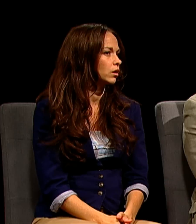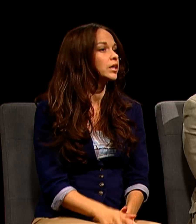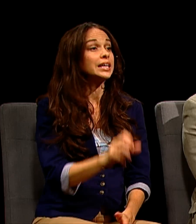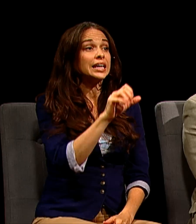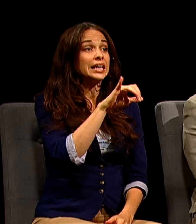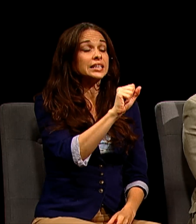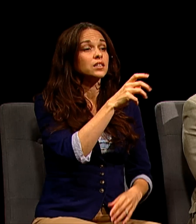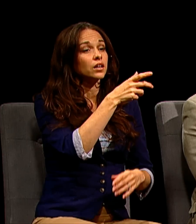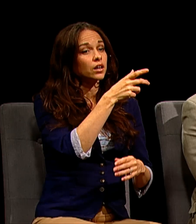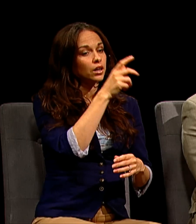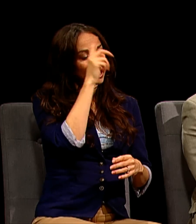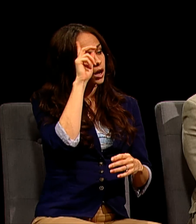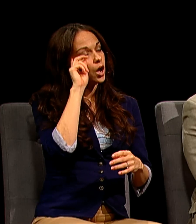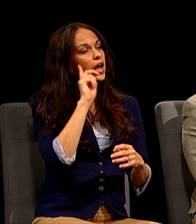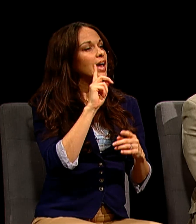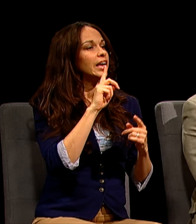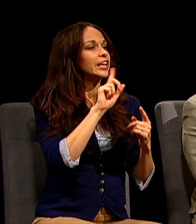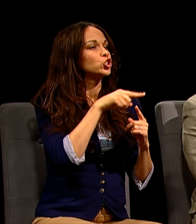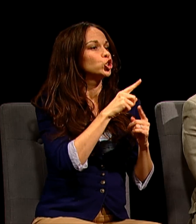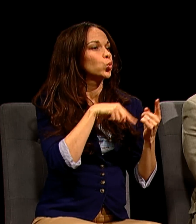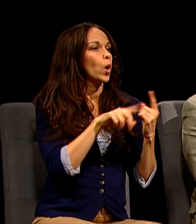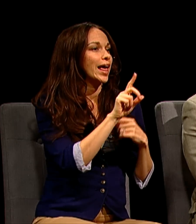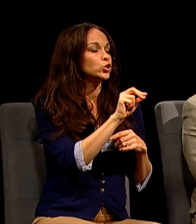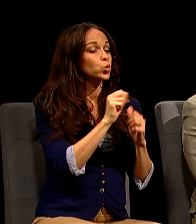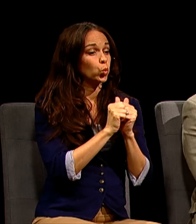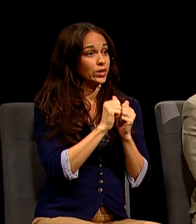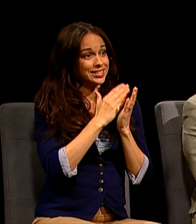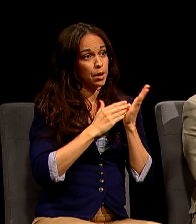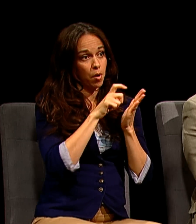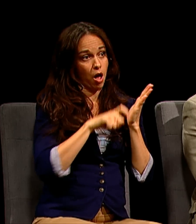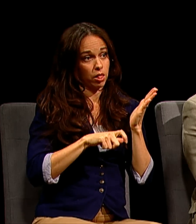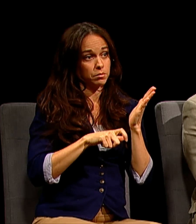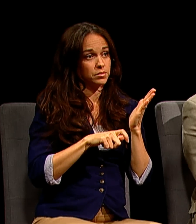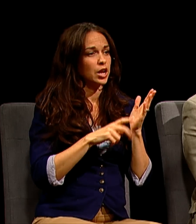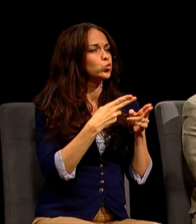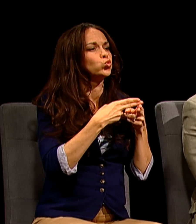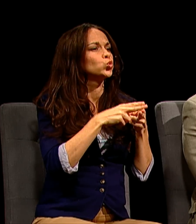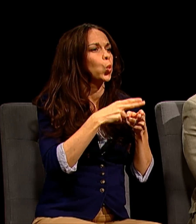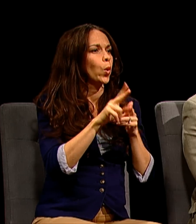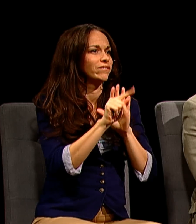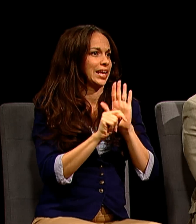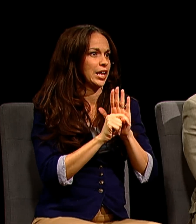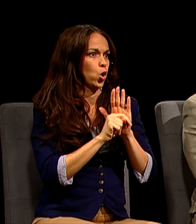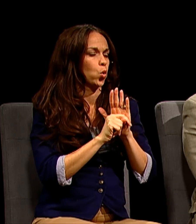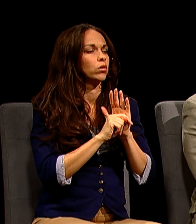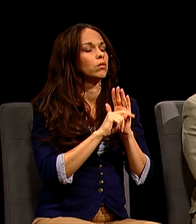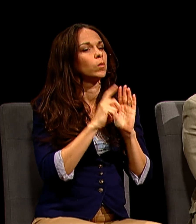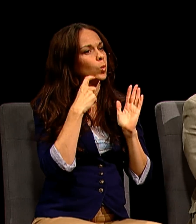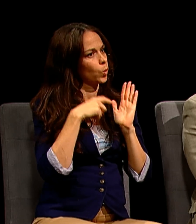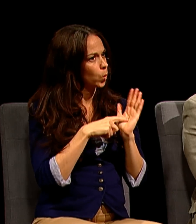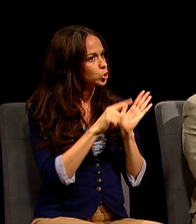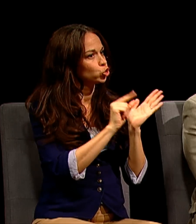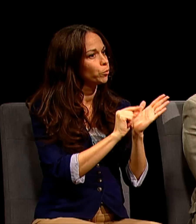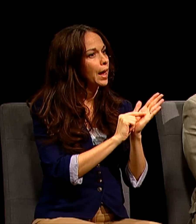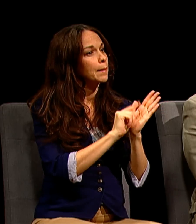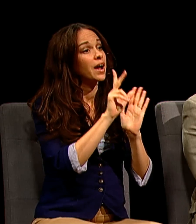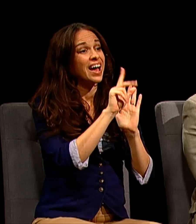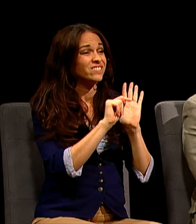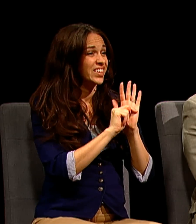It is just what I do with some columns. I do these short videos and we have found in newspapers, a video, anything more than 2 minutes,